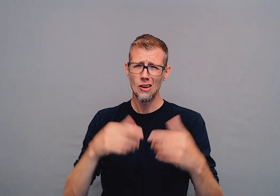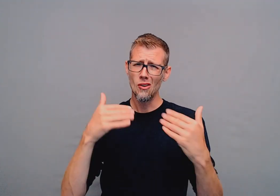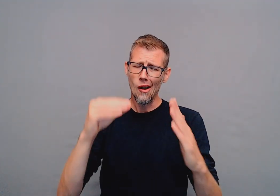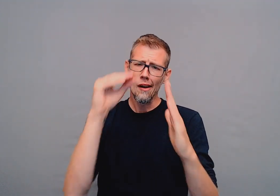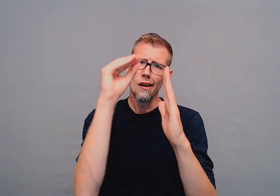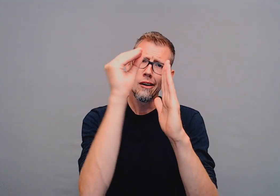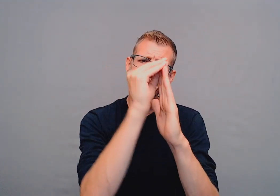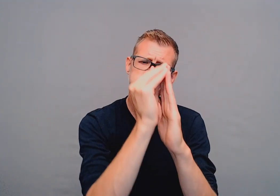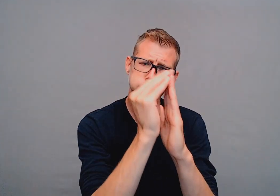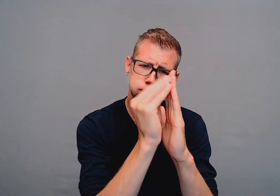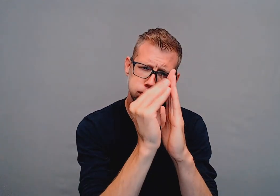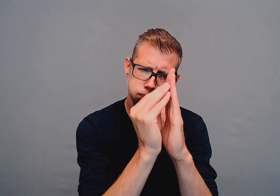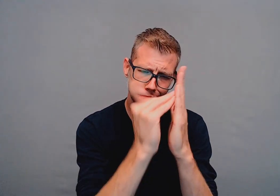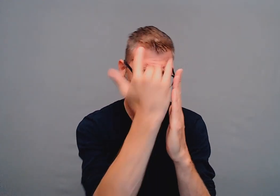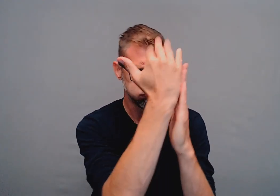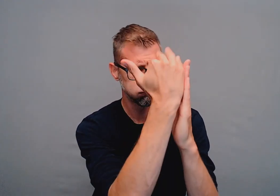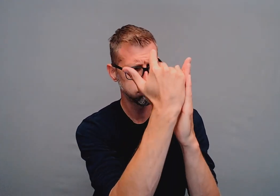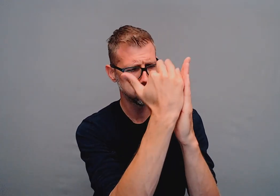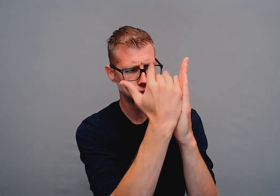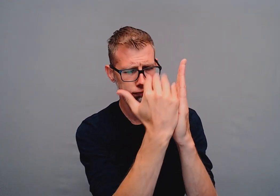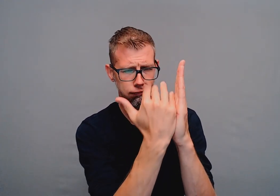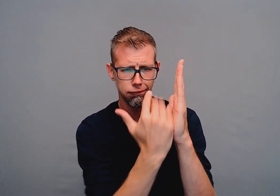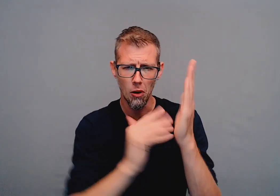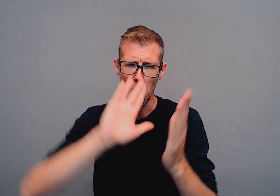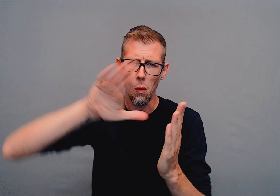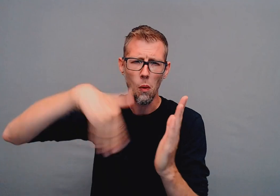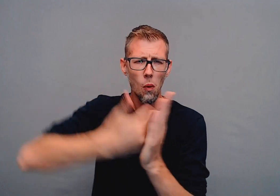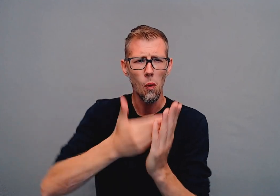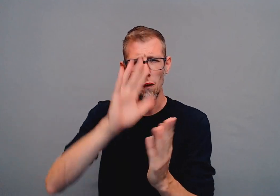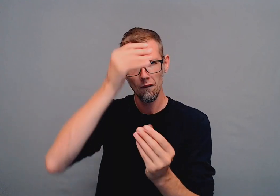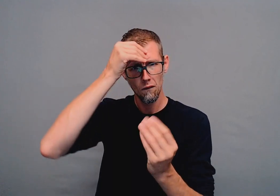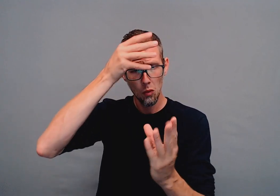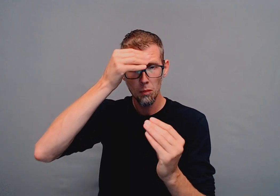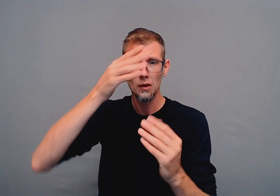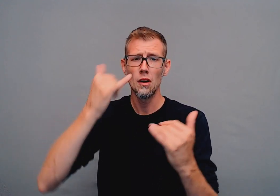Be sure to fill out everything